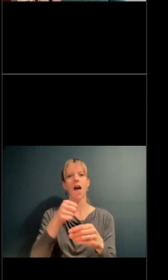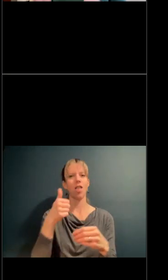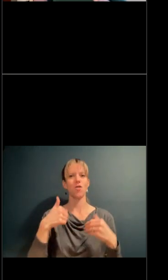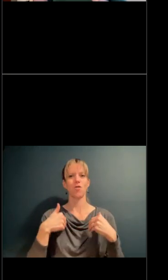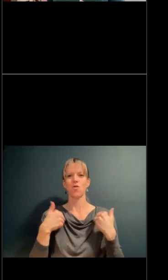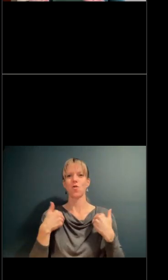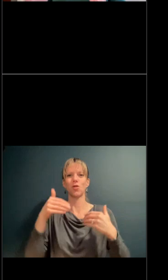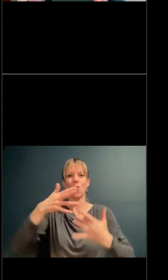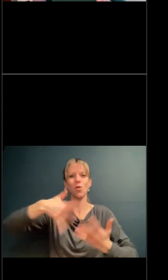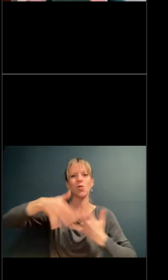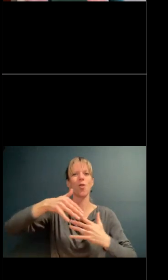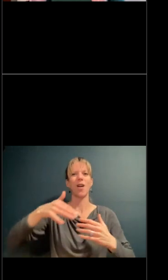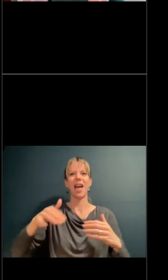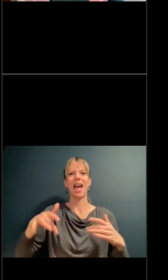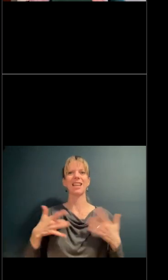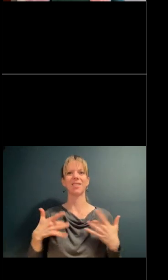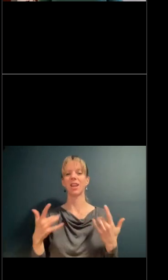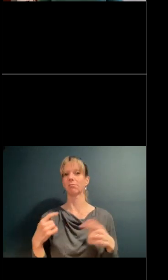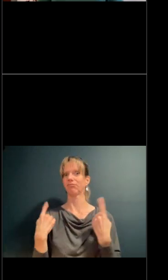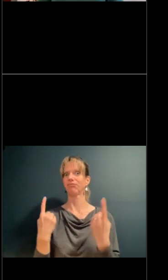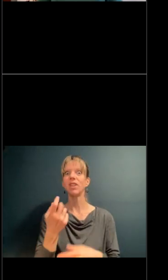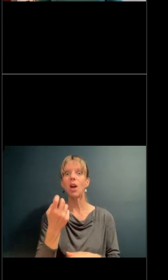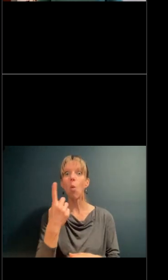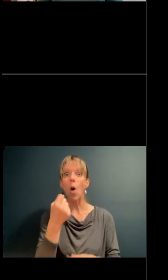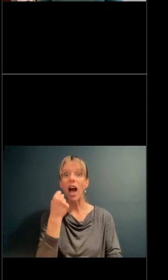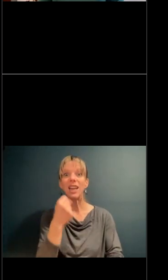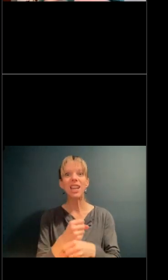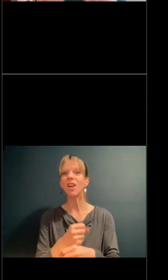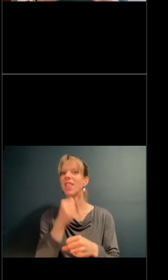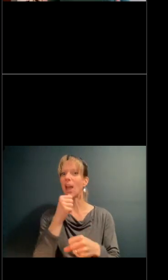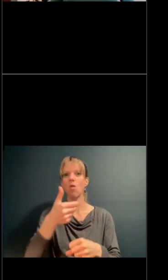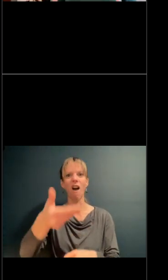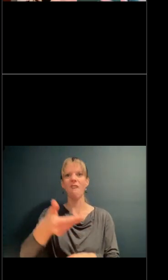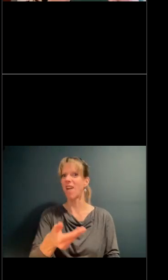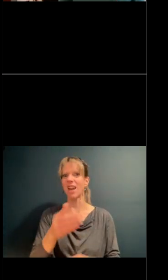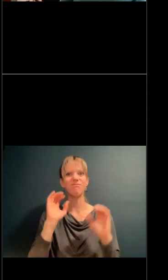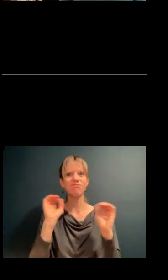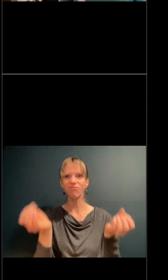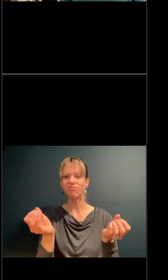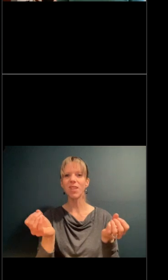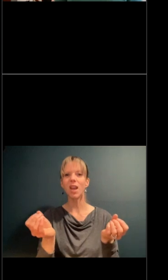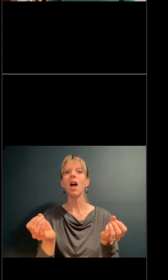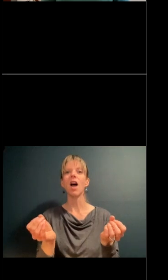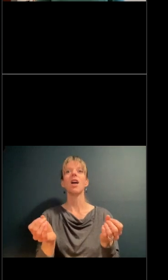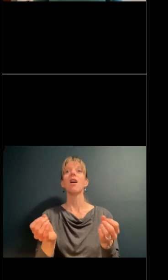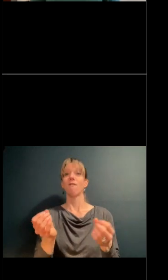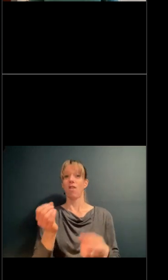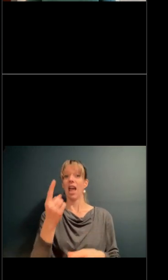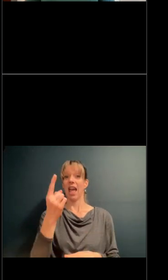in the last 12 months. The last year. That was true for half of all autistic high school students.